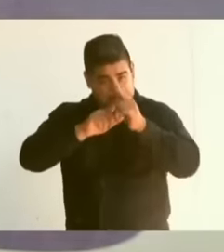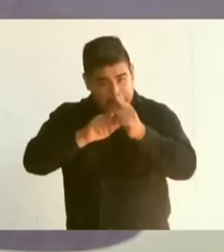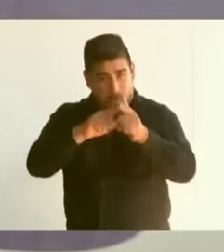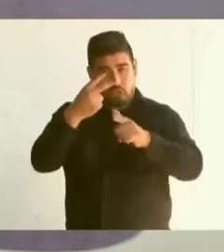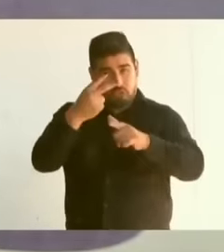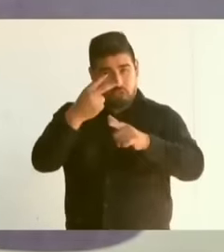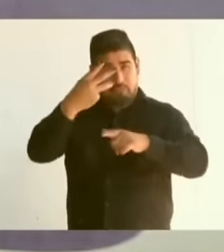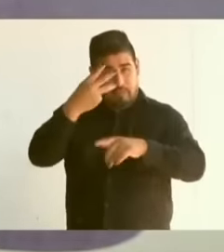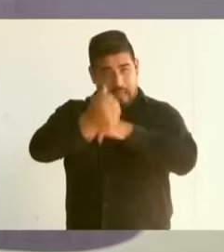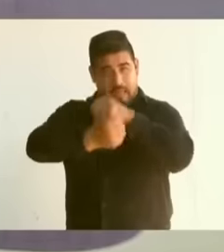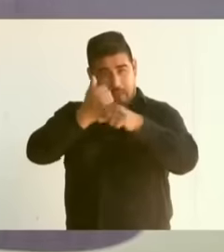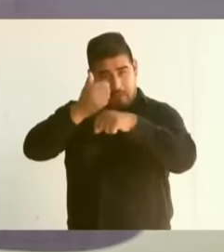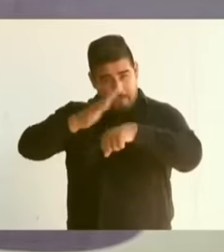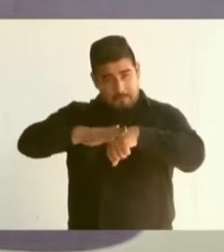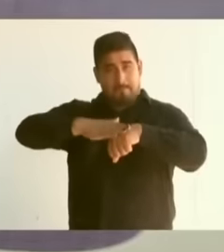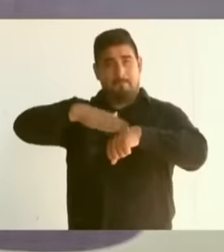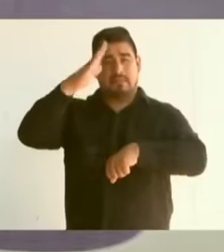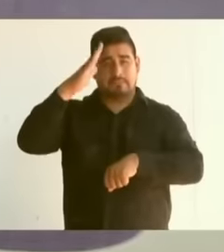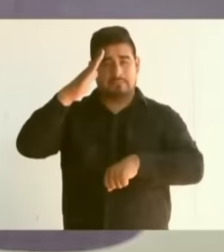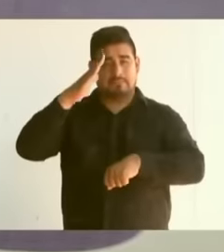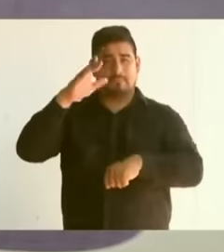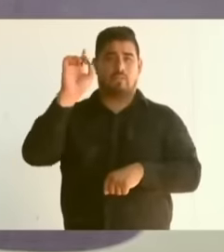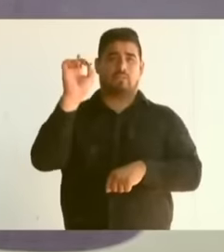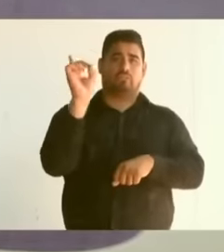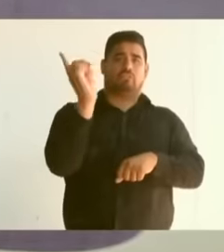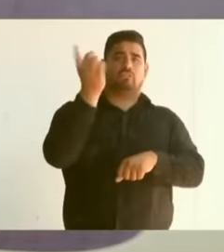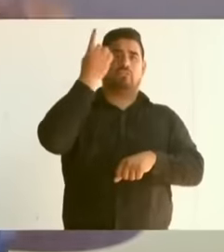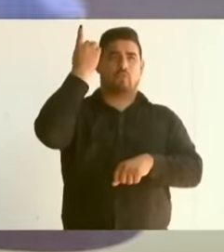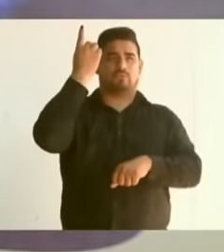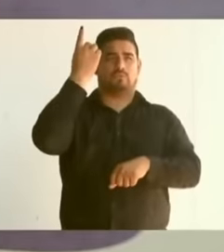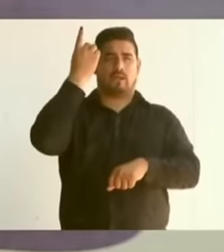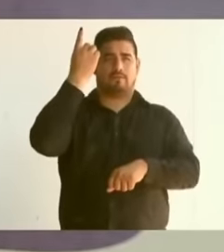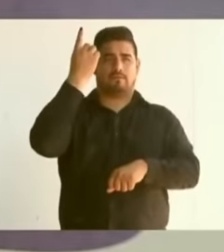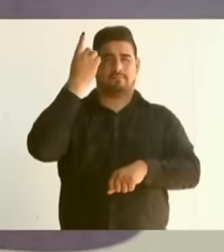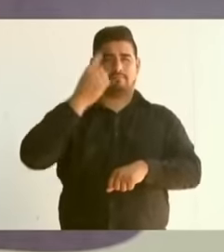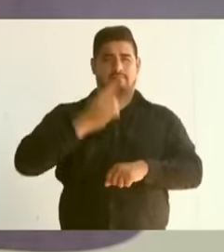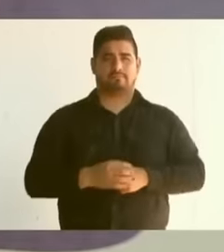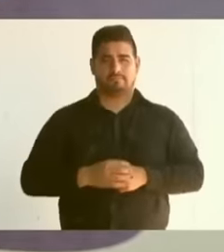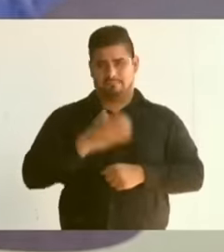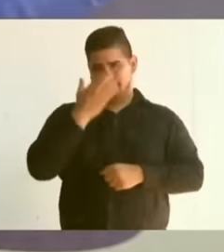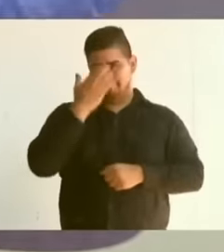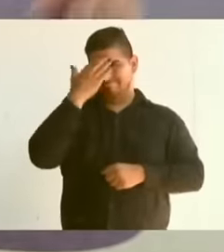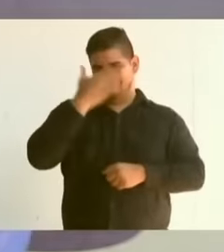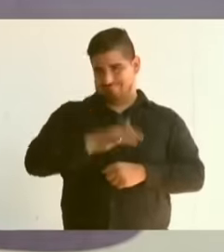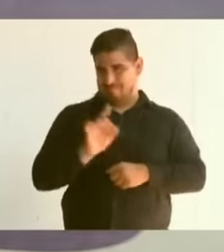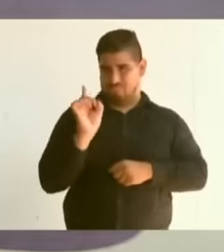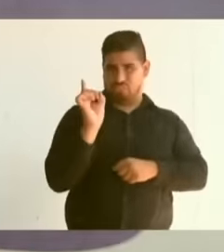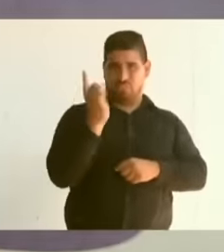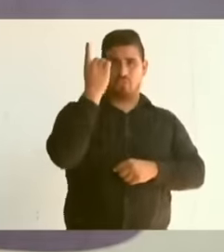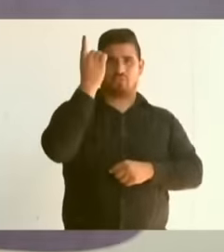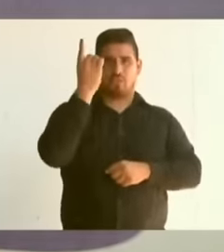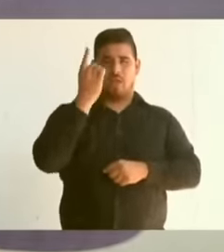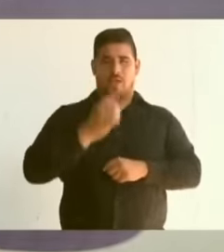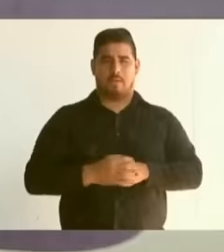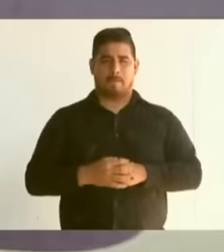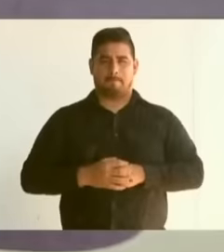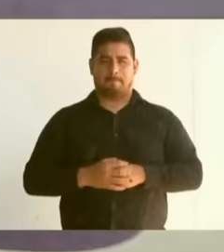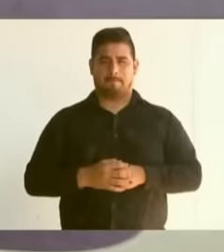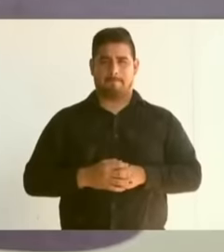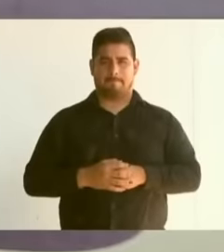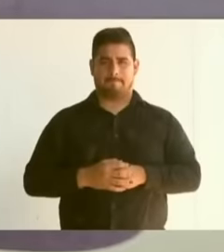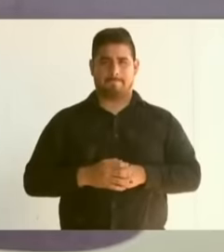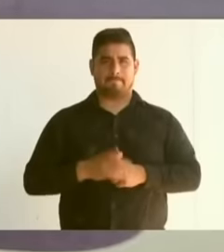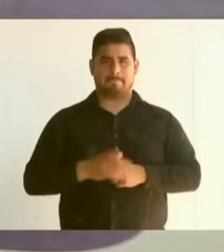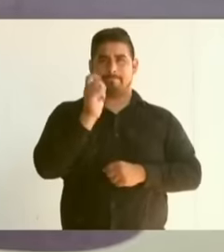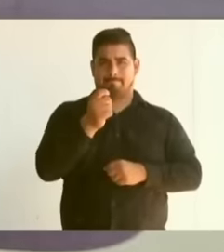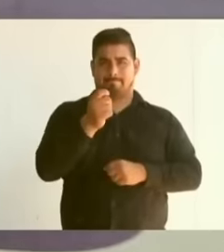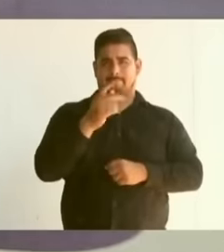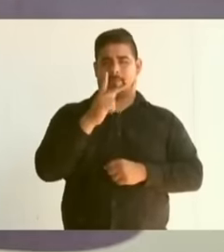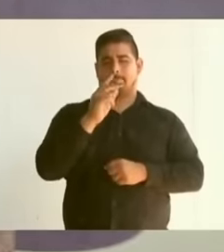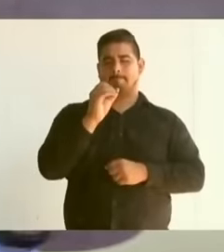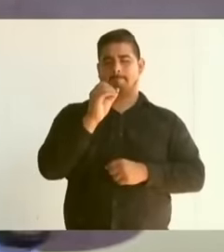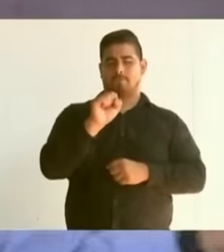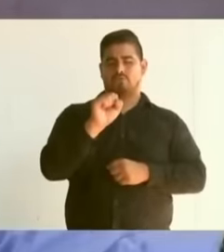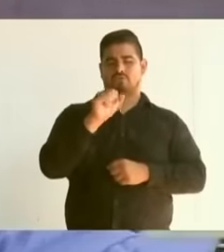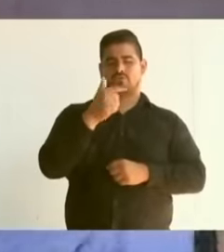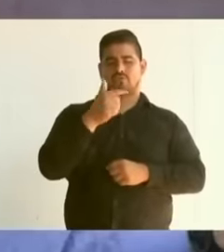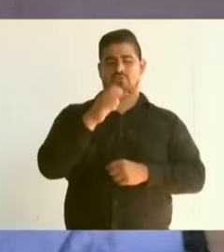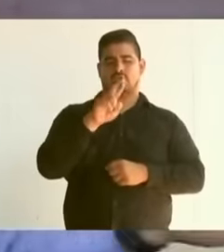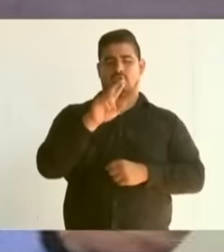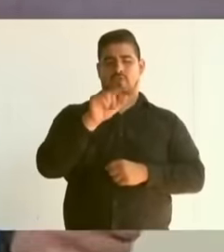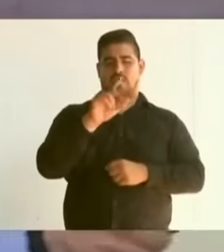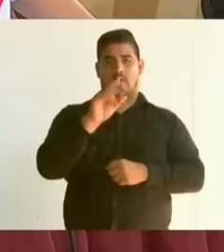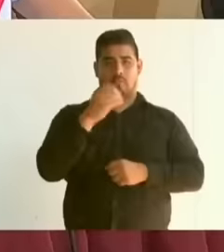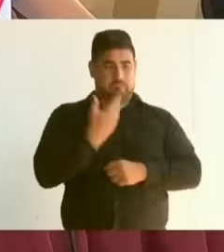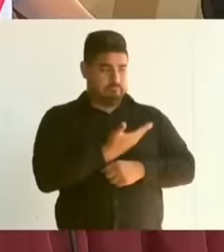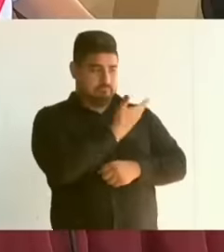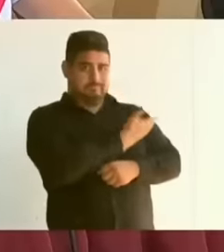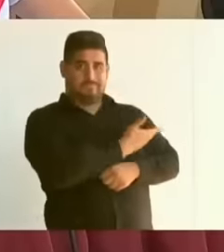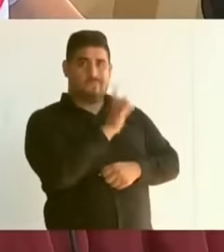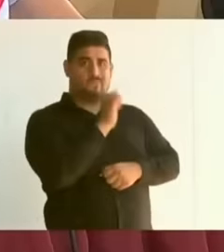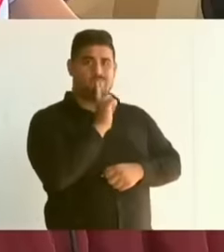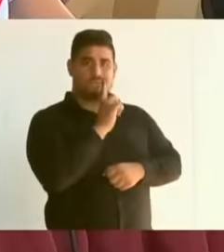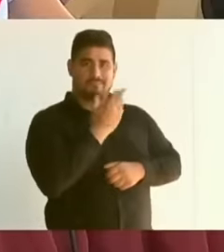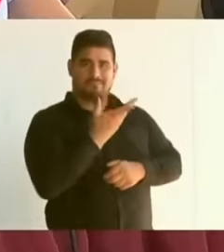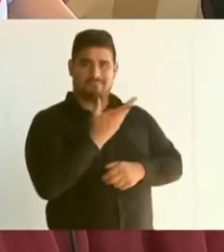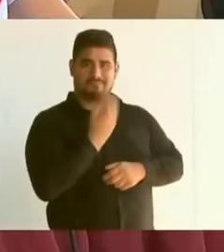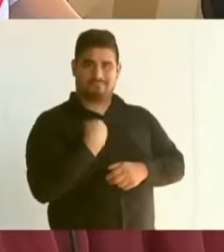years more, it is already known as a doctorate, that is, a postgraduate degree. Well, this lady is a doctor, it is the highest